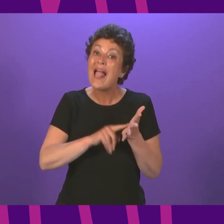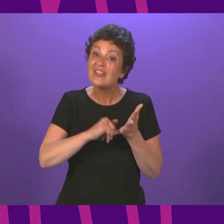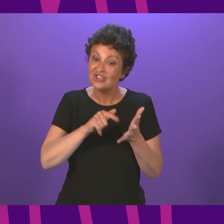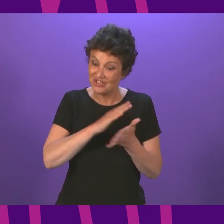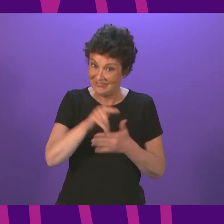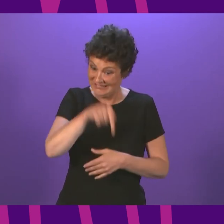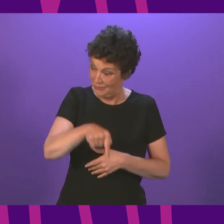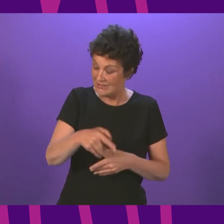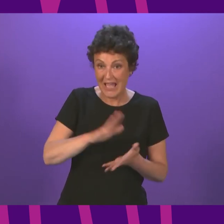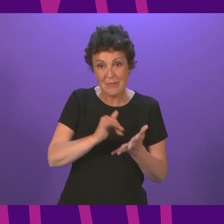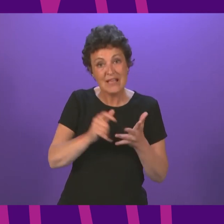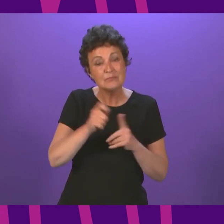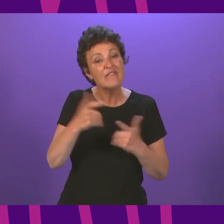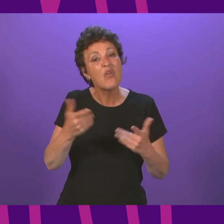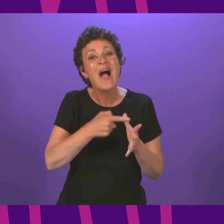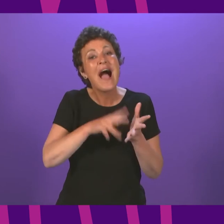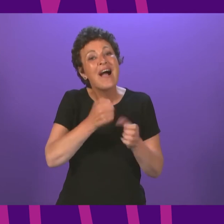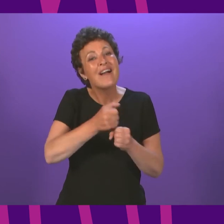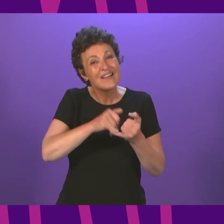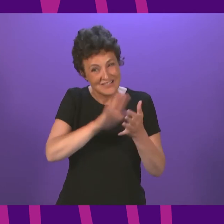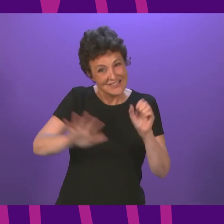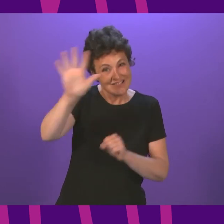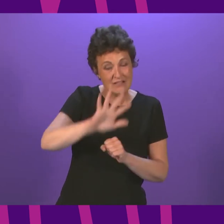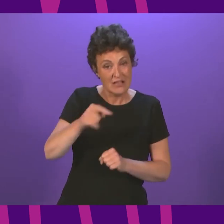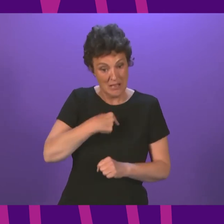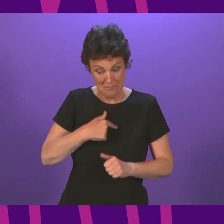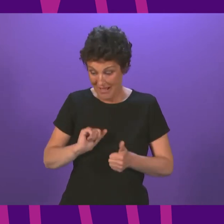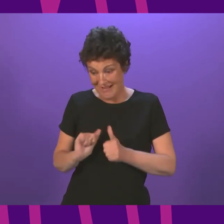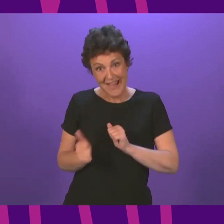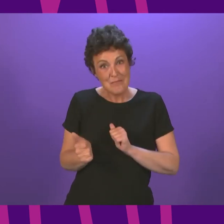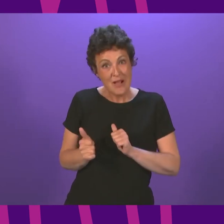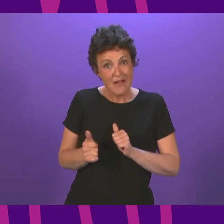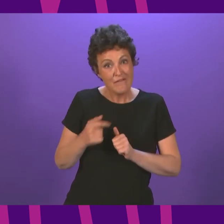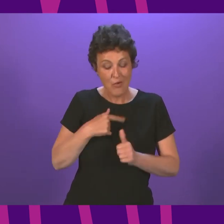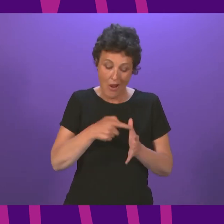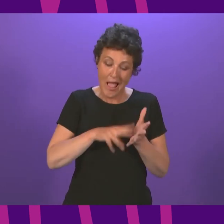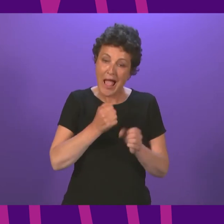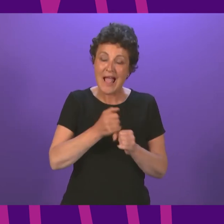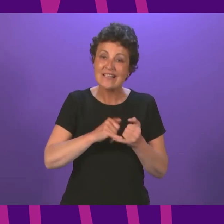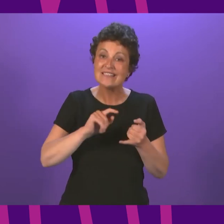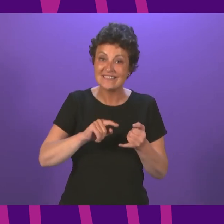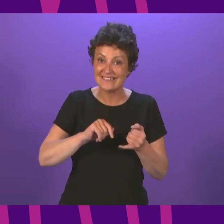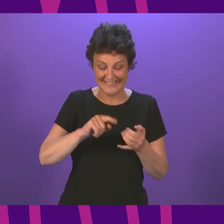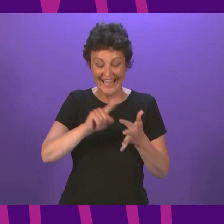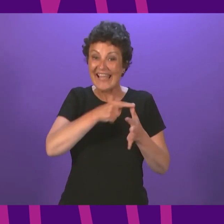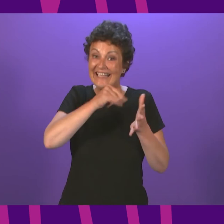clarity, and I am happy to ensure that that remains the case. Sarah Boyack rose— I give way to Sarah Boyack.